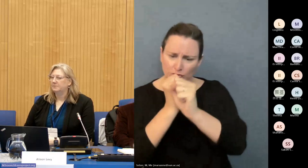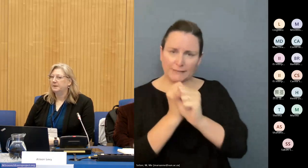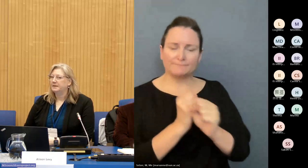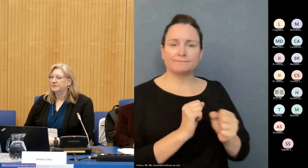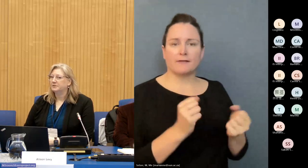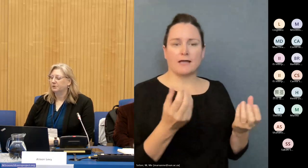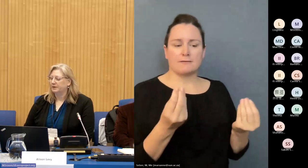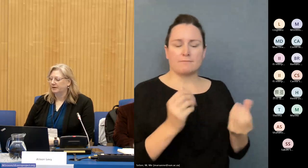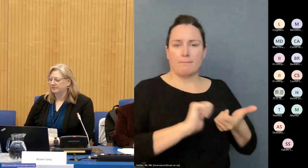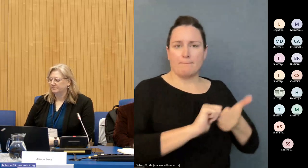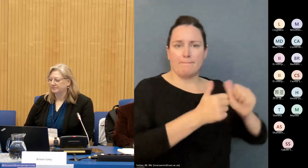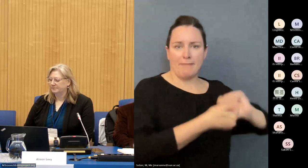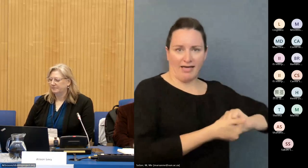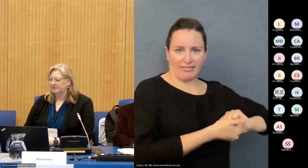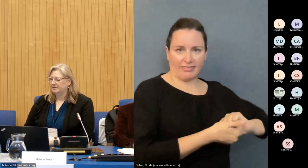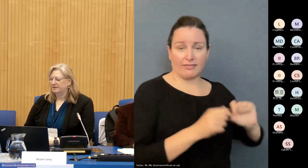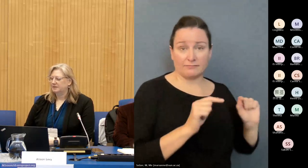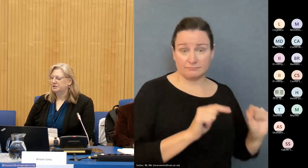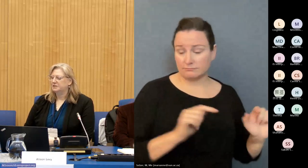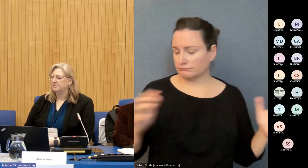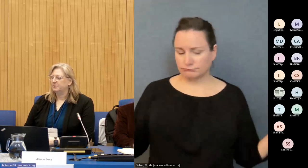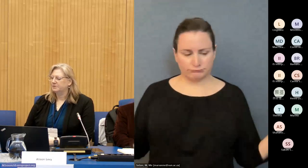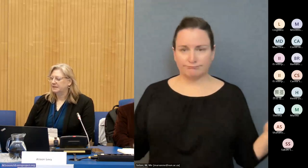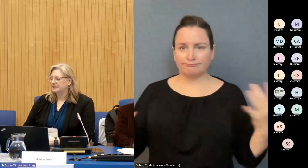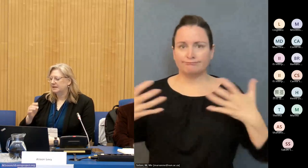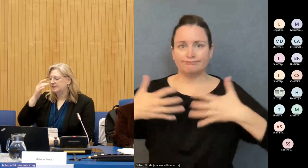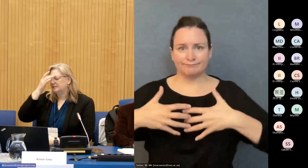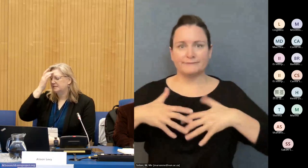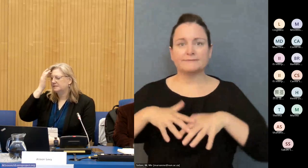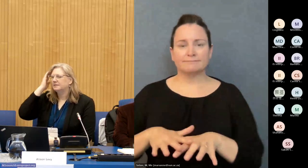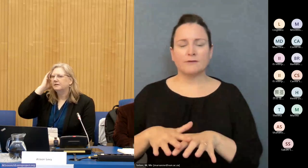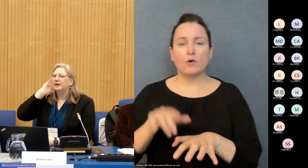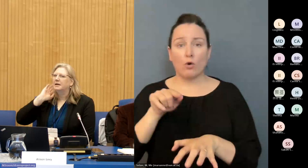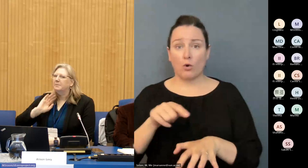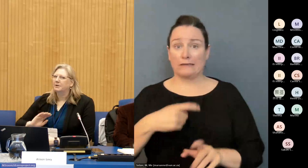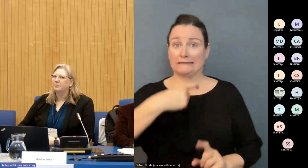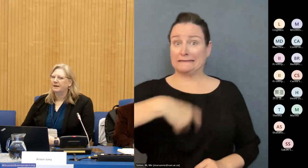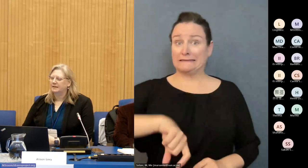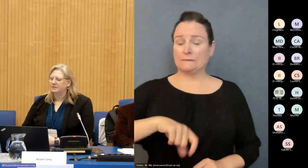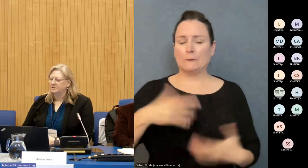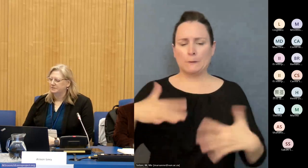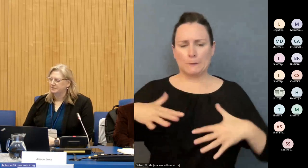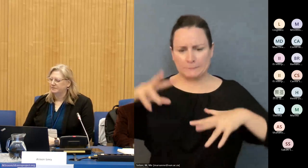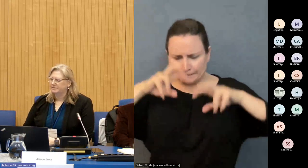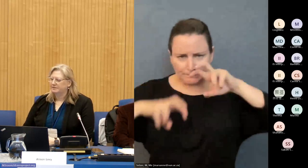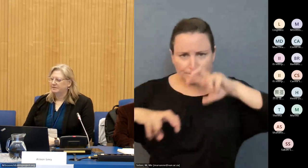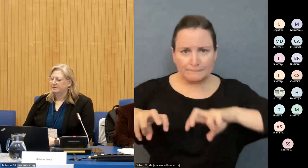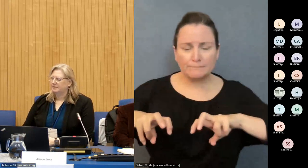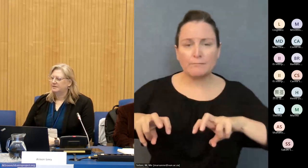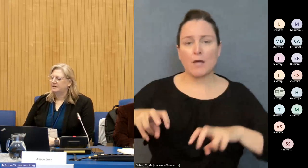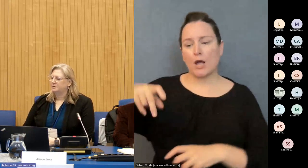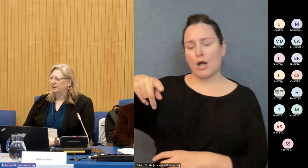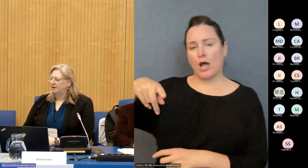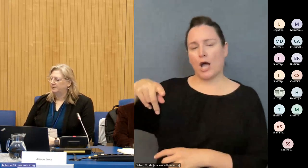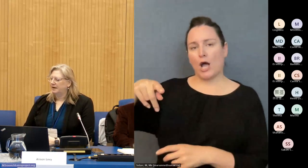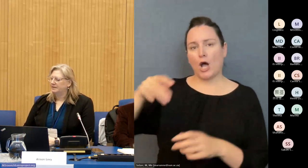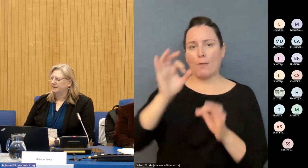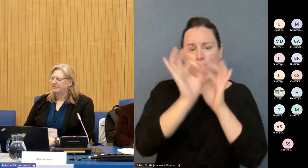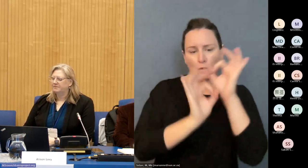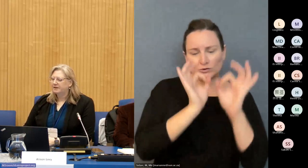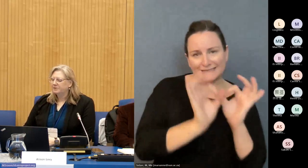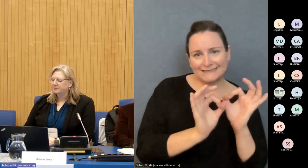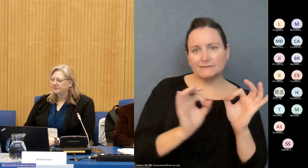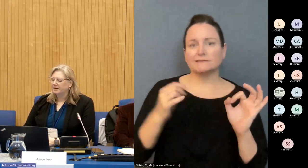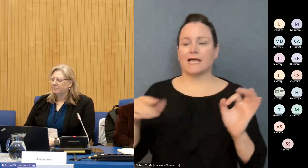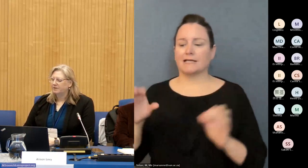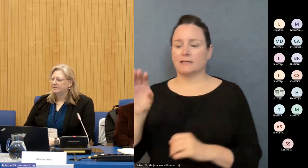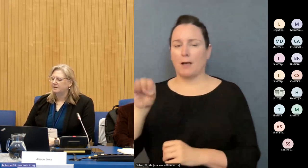based learning. She is a protein scientist, and microbiologist. She has made valuable discoveries